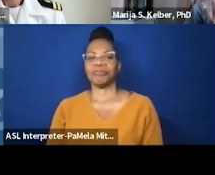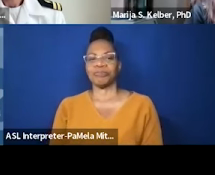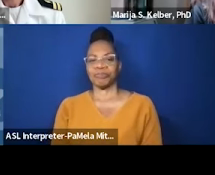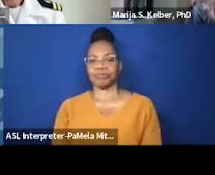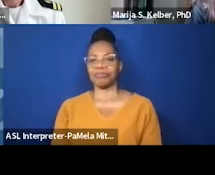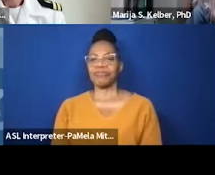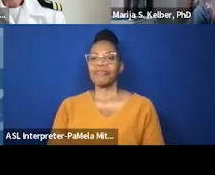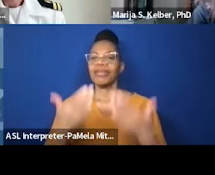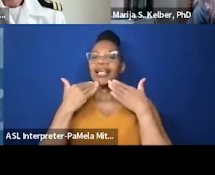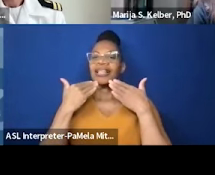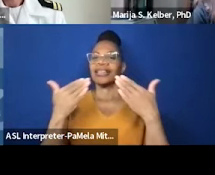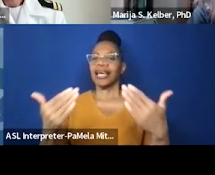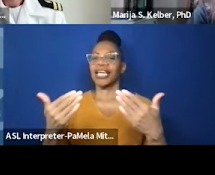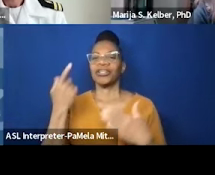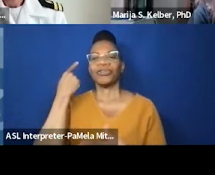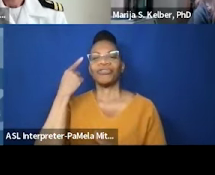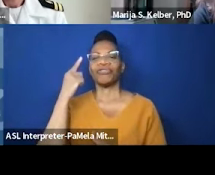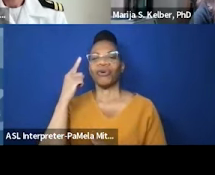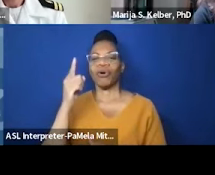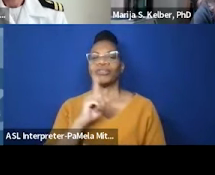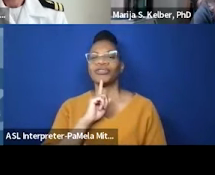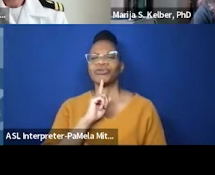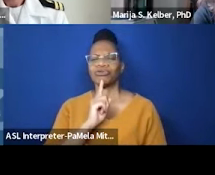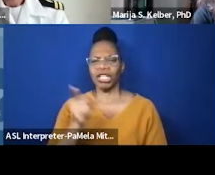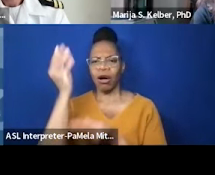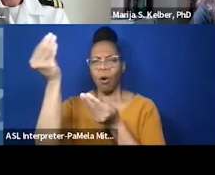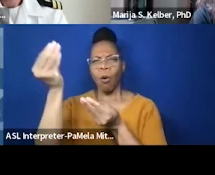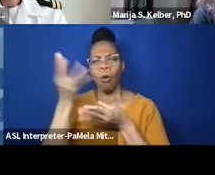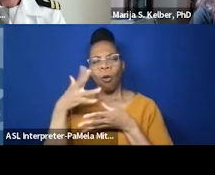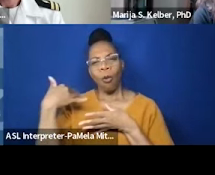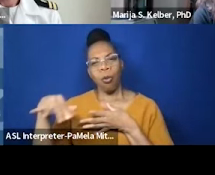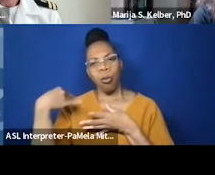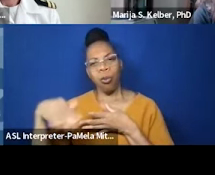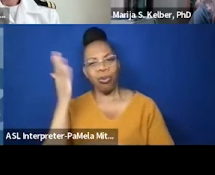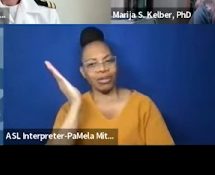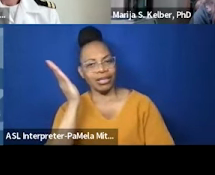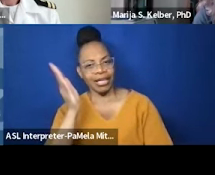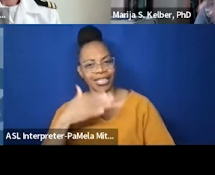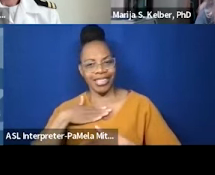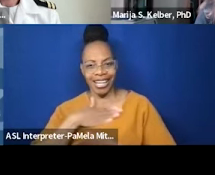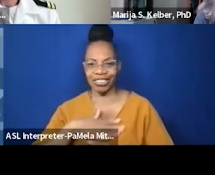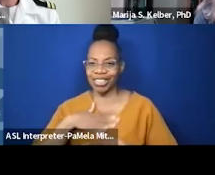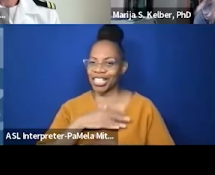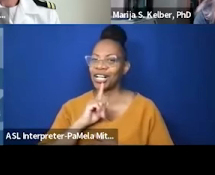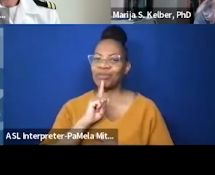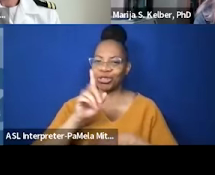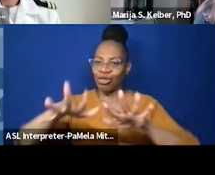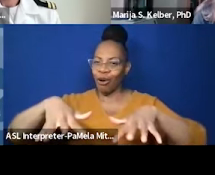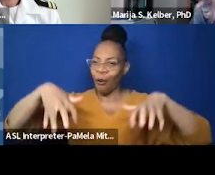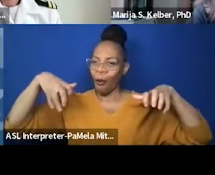Thank you very much, and thank you for this very informative presentation. I really enjoyed that, as I'm sure the audience has as well.